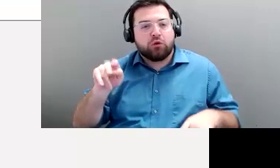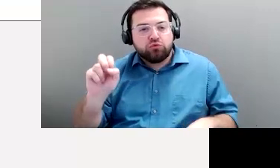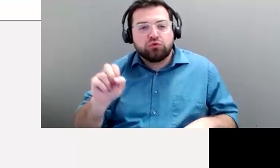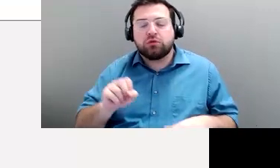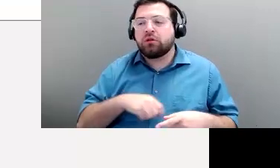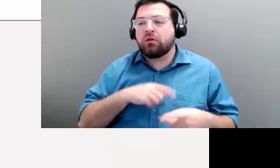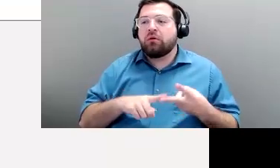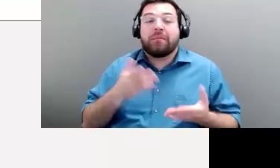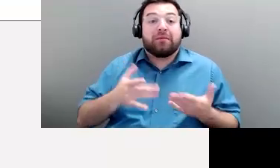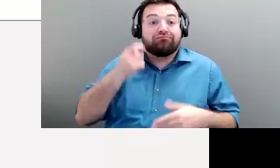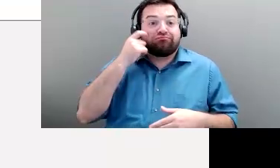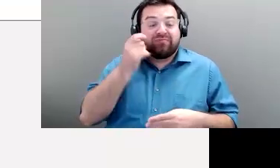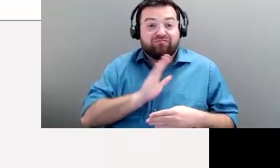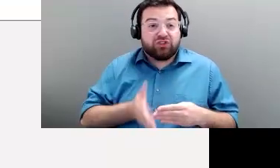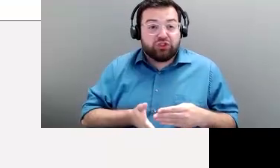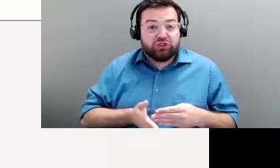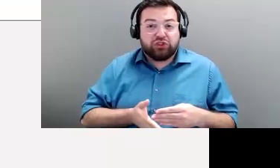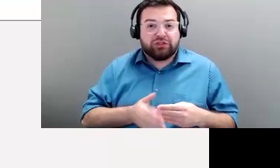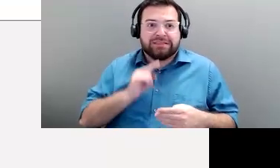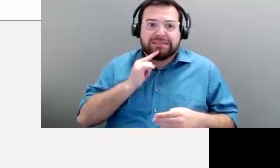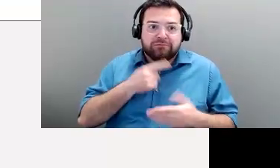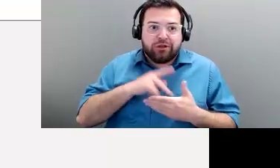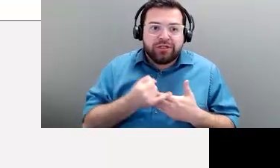and submitted a large project, or maybe it was your midterm.